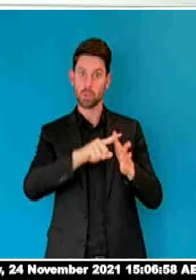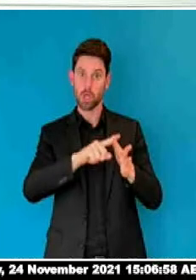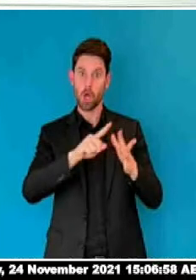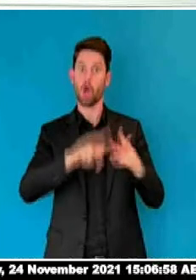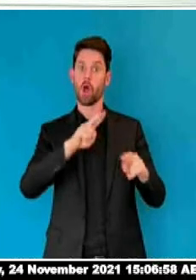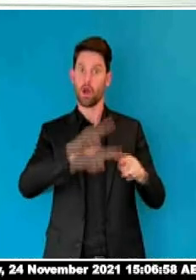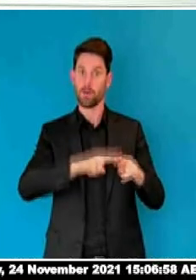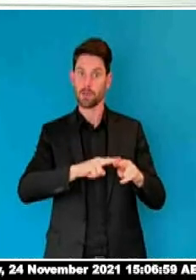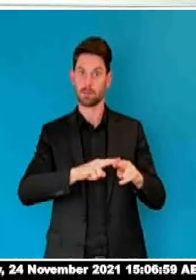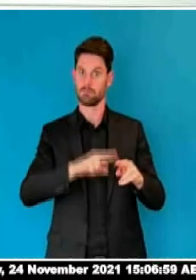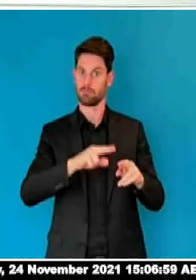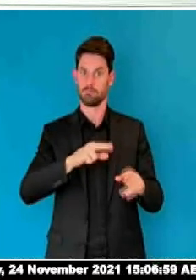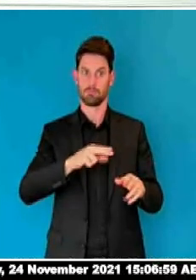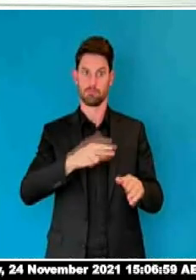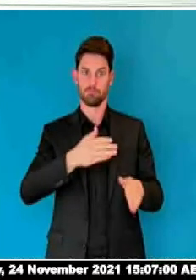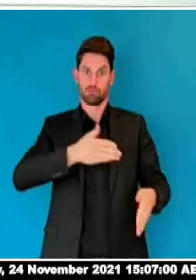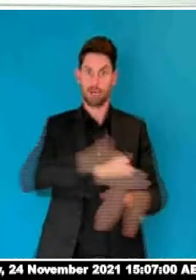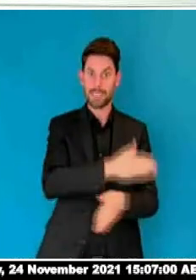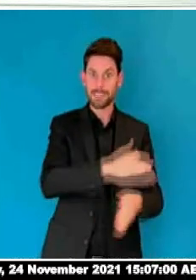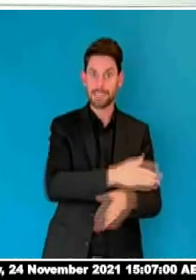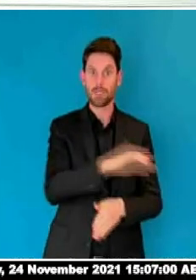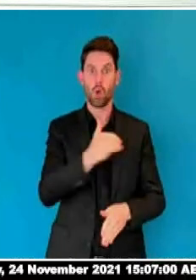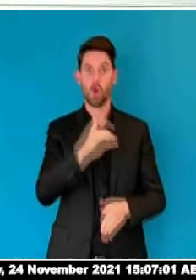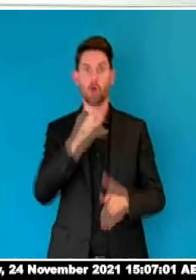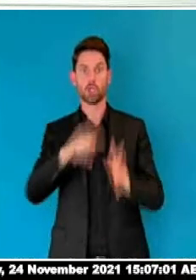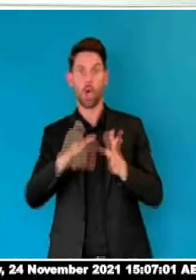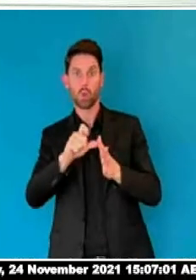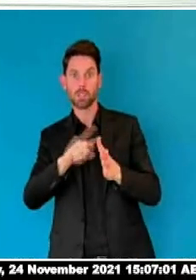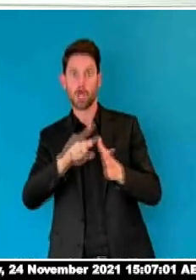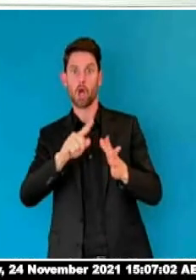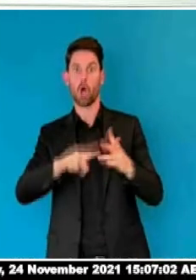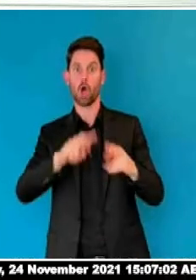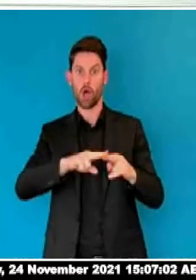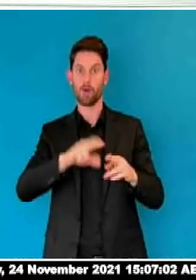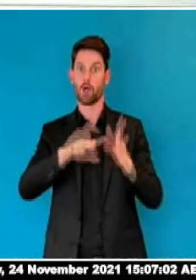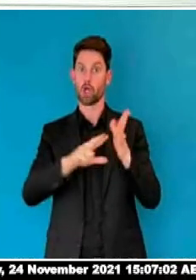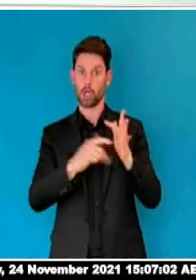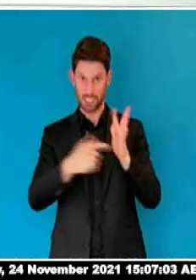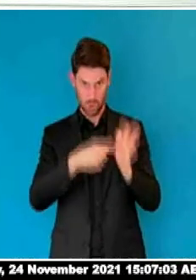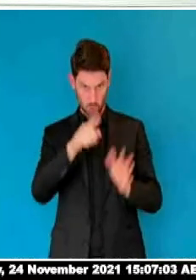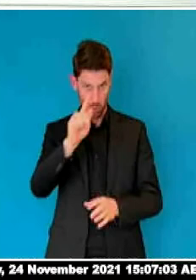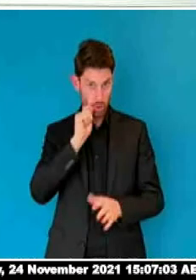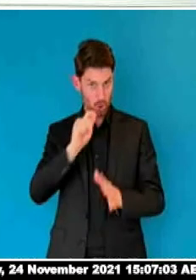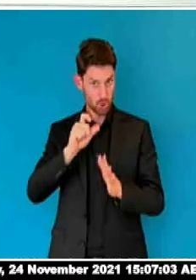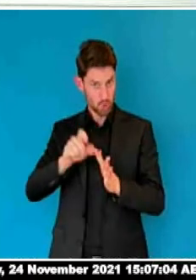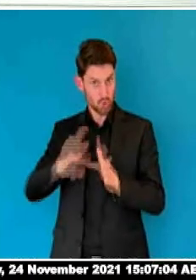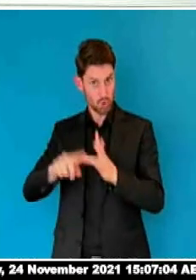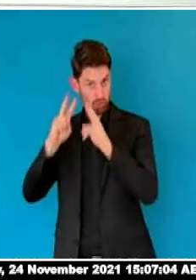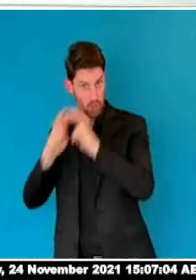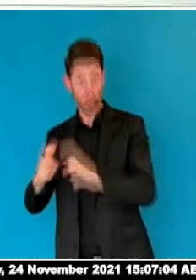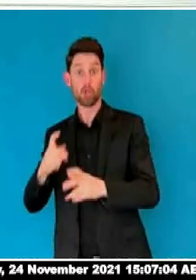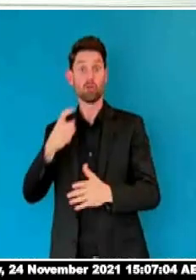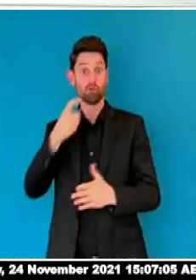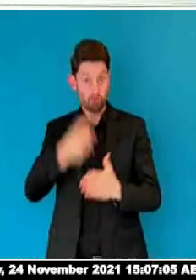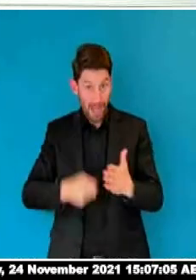code of practice, that it would have undertaken research rather than rely on assumptions, would you agree?